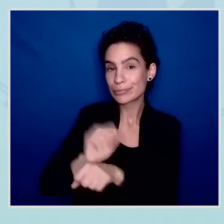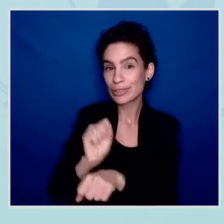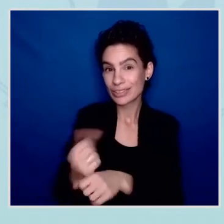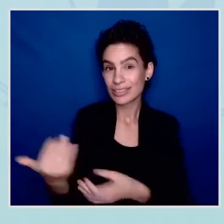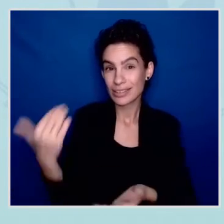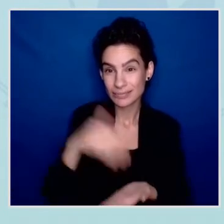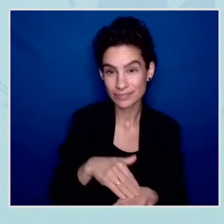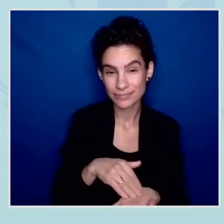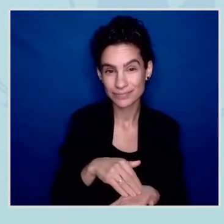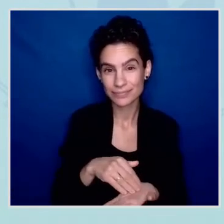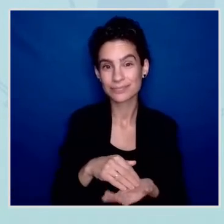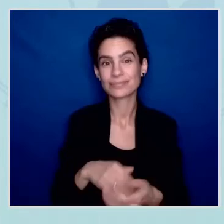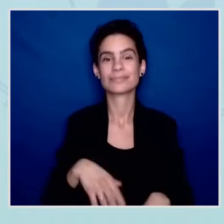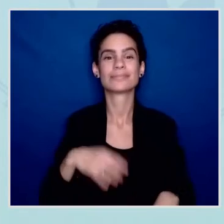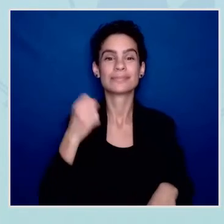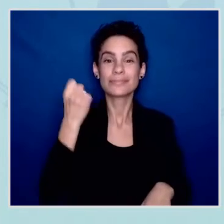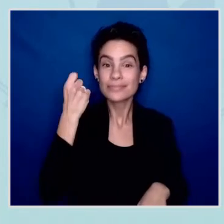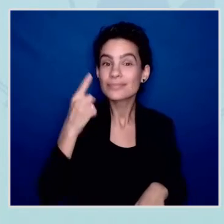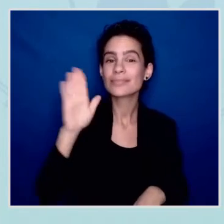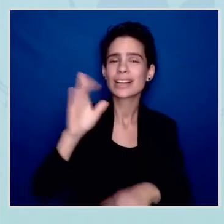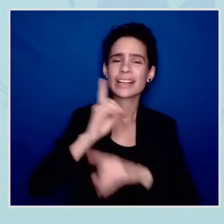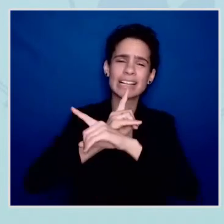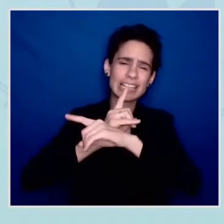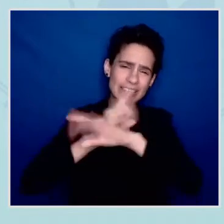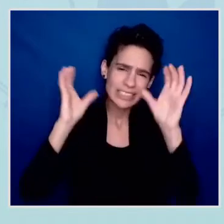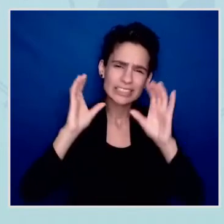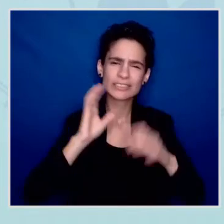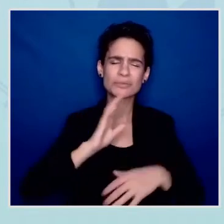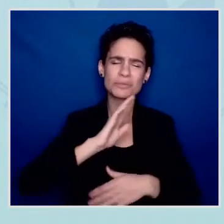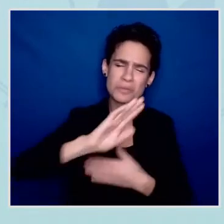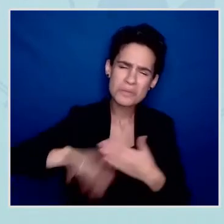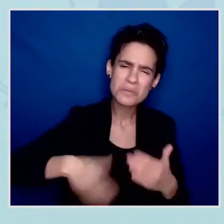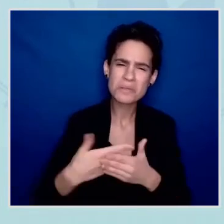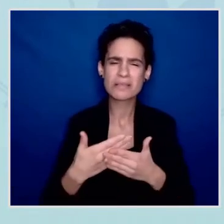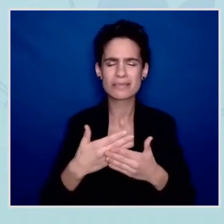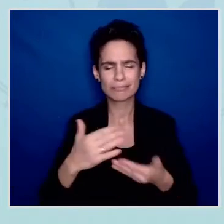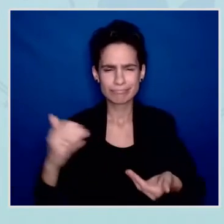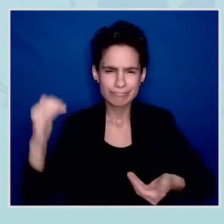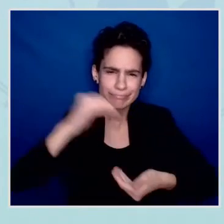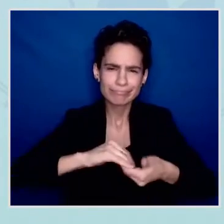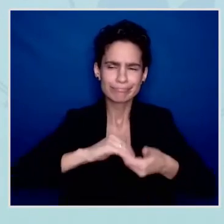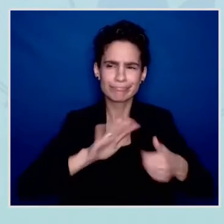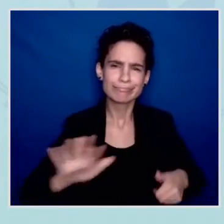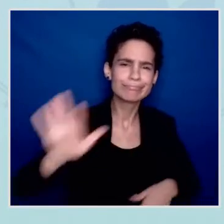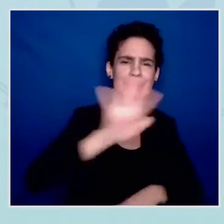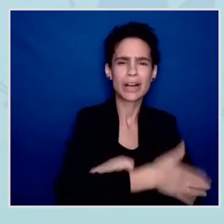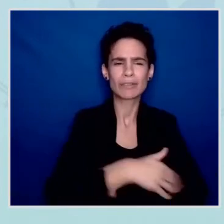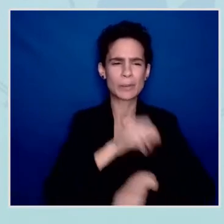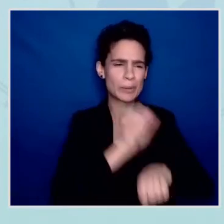UP THOSE WHO HAVE BEEN LEFT